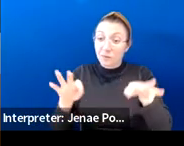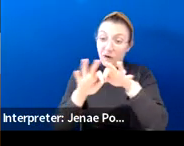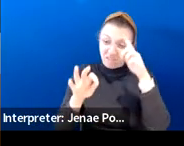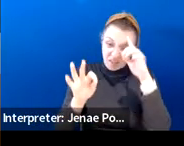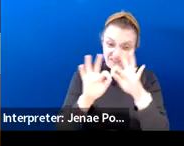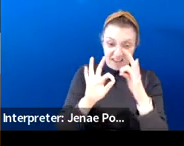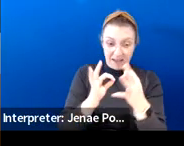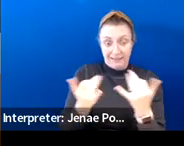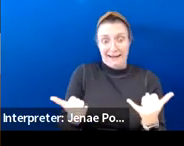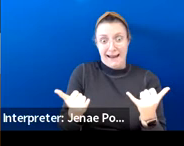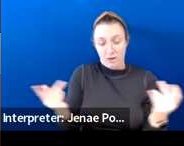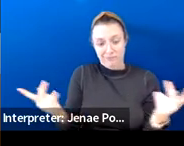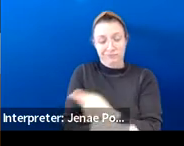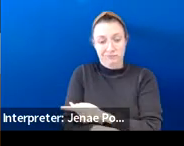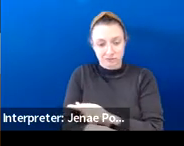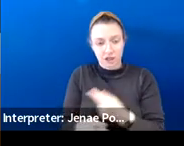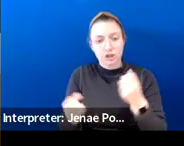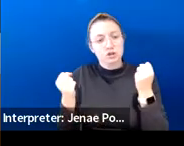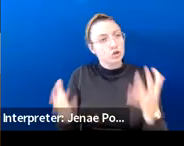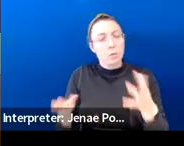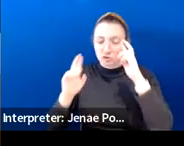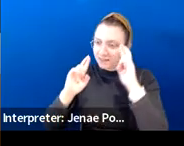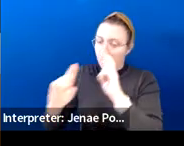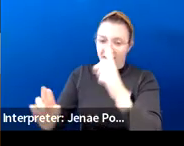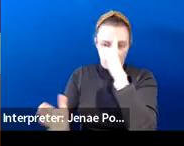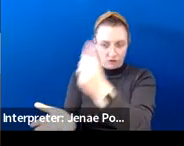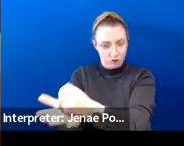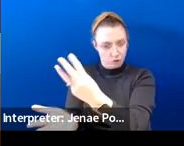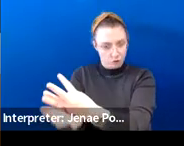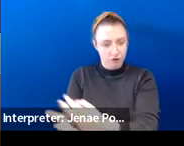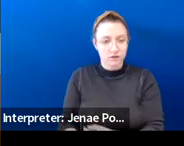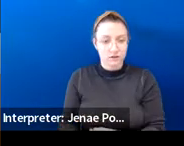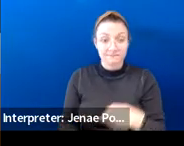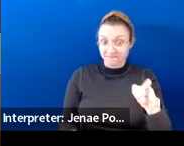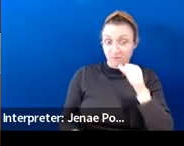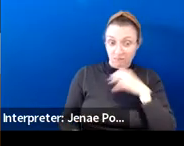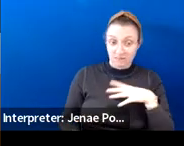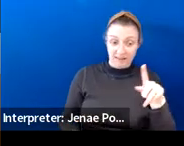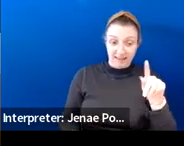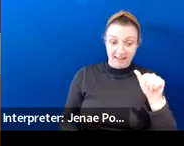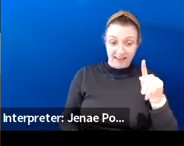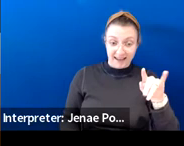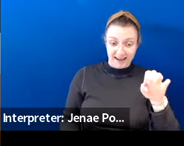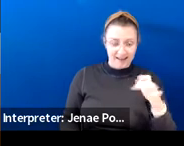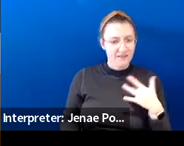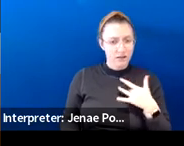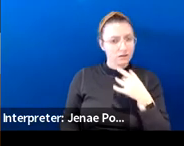I just have so much respect for them. Katie Buck believes social workers are the unsung heroes of today.